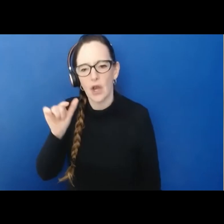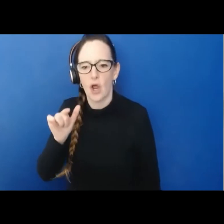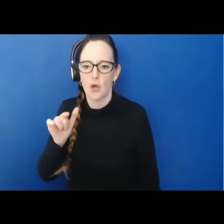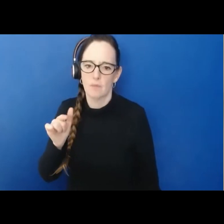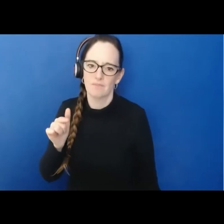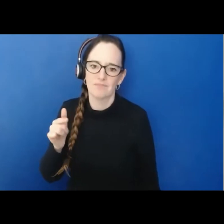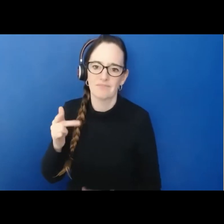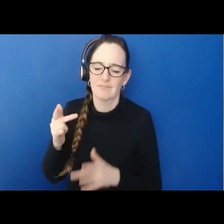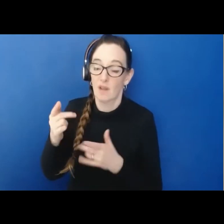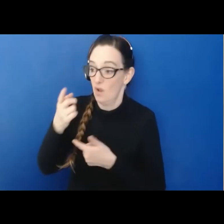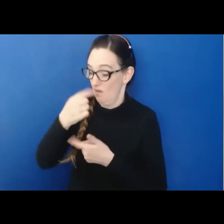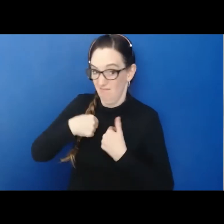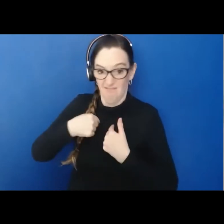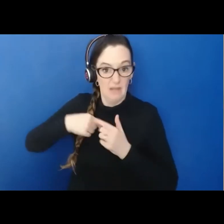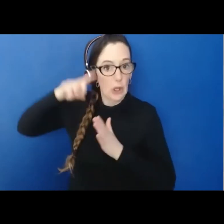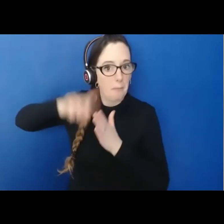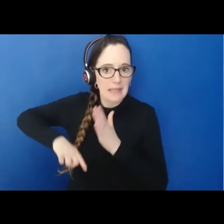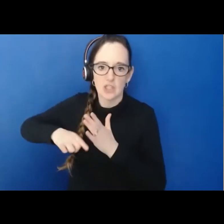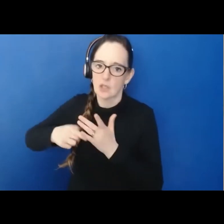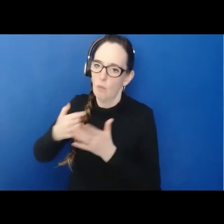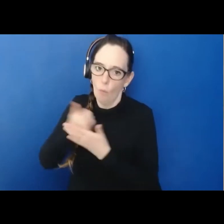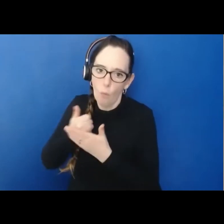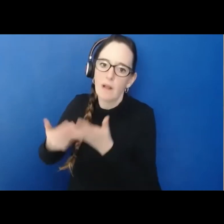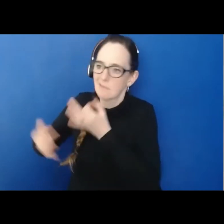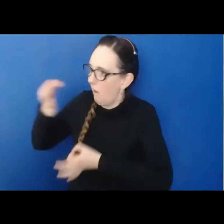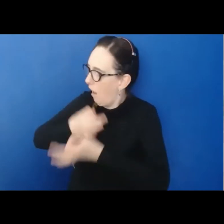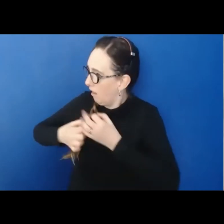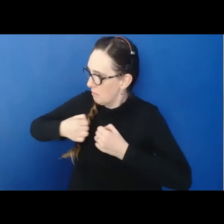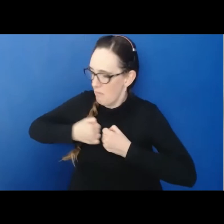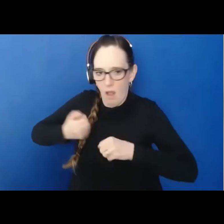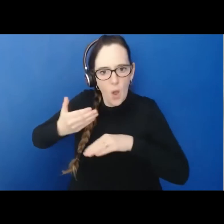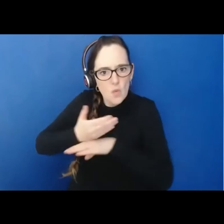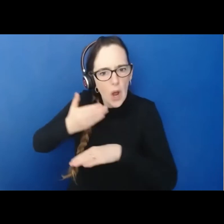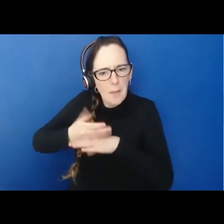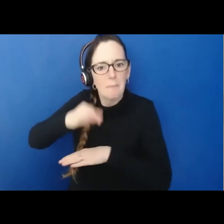the benefit and the impact of their work. How a specific project will be useful to either